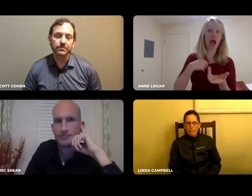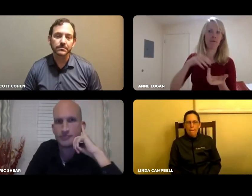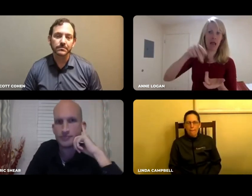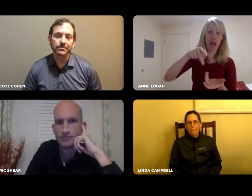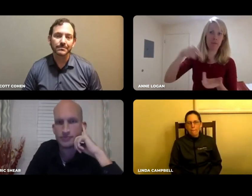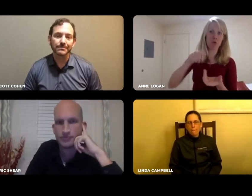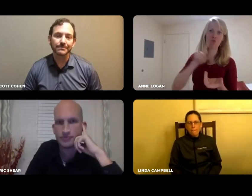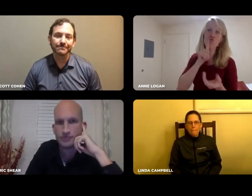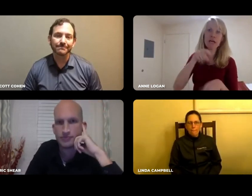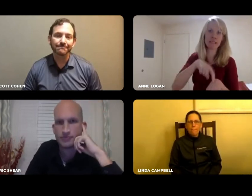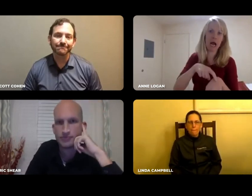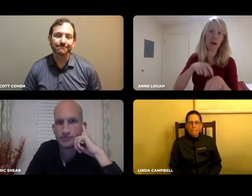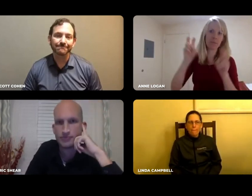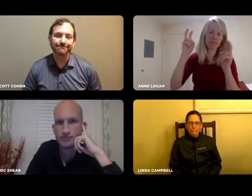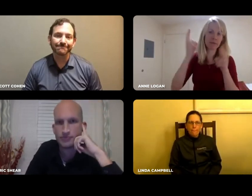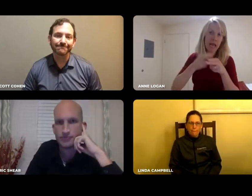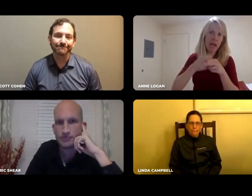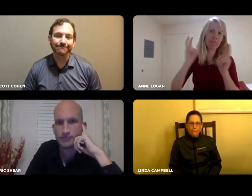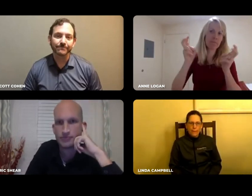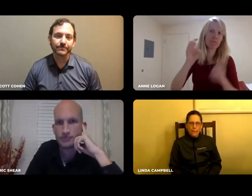I have Otter AI on my phone. It's real-time captions on my phone.